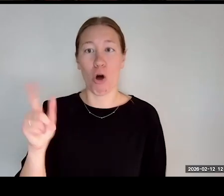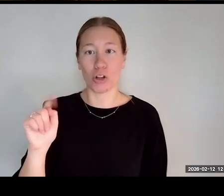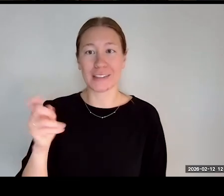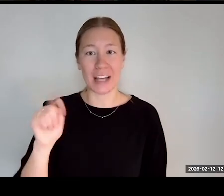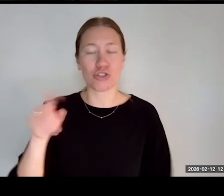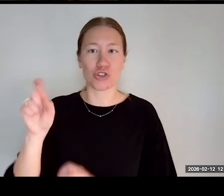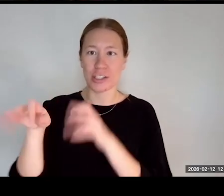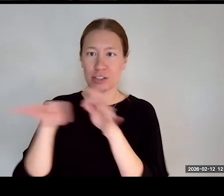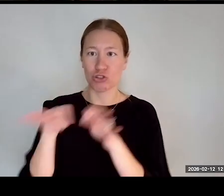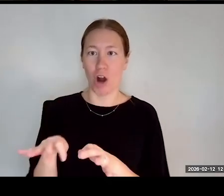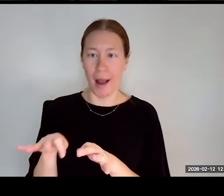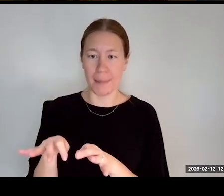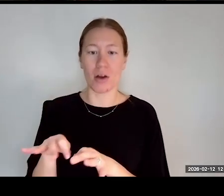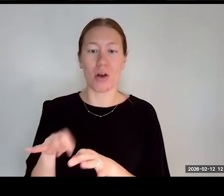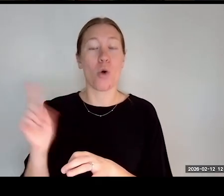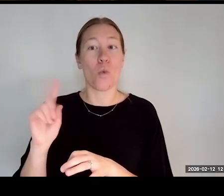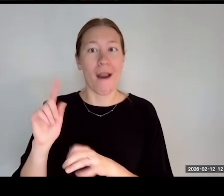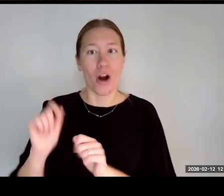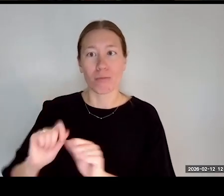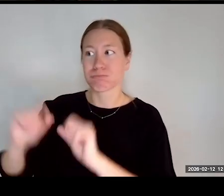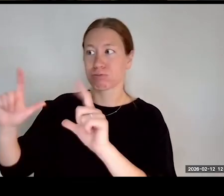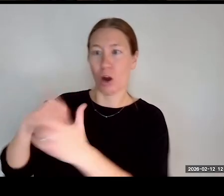not what the button looks like. So hopefully that makes sense.